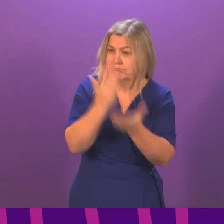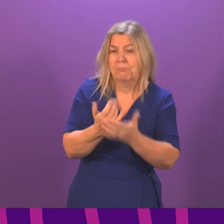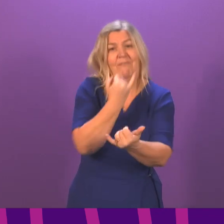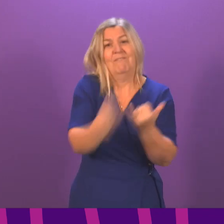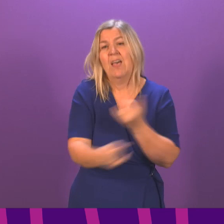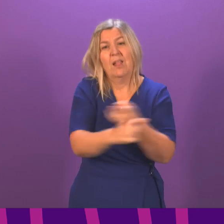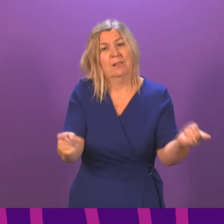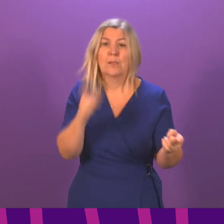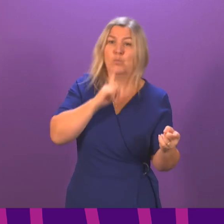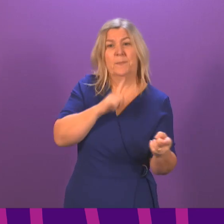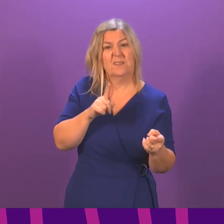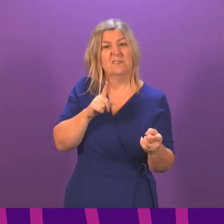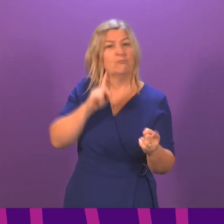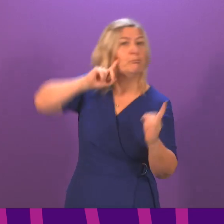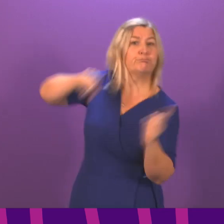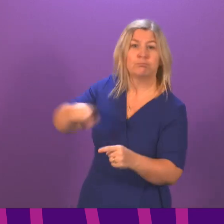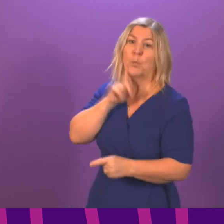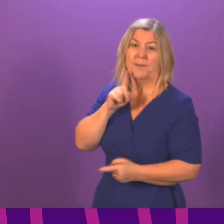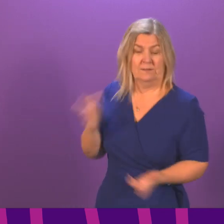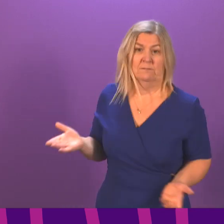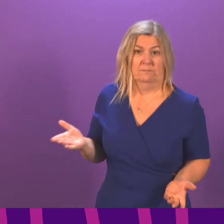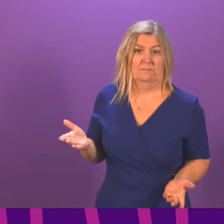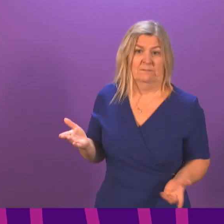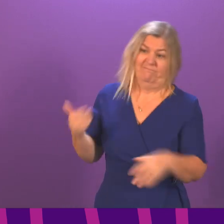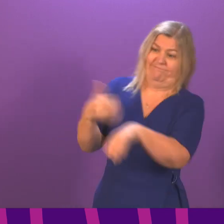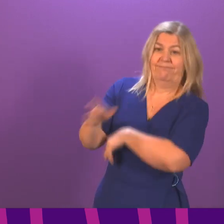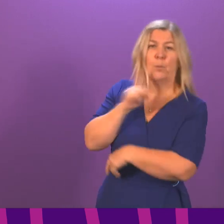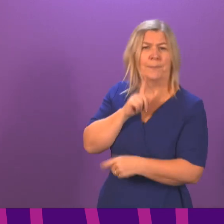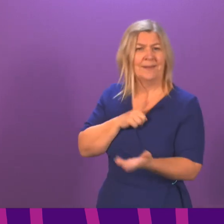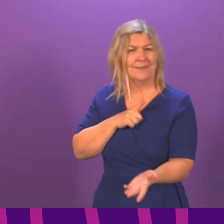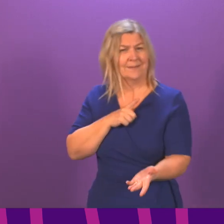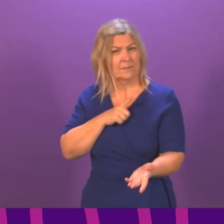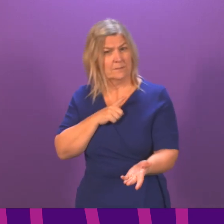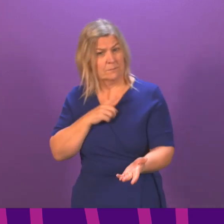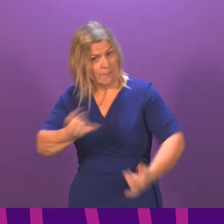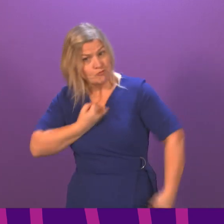the women who came forward. Can the First Minister tell the public which part of that I got wrong?